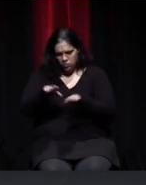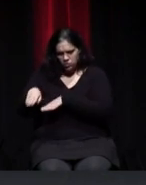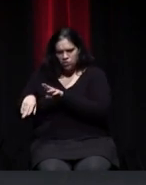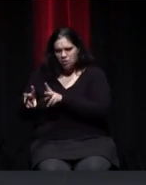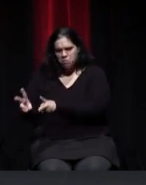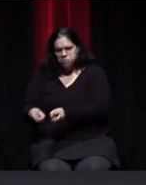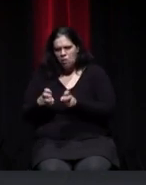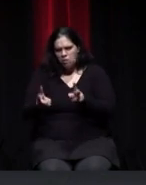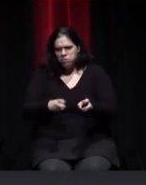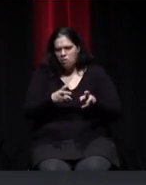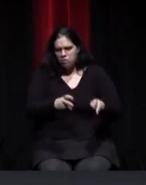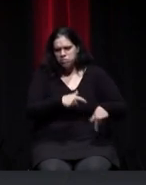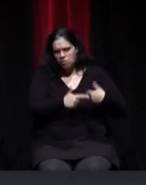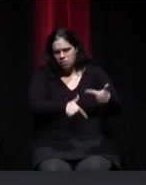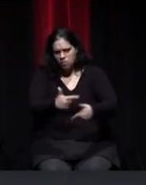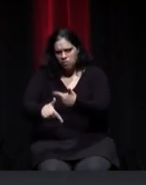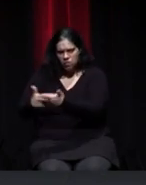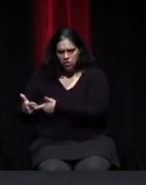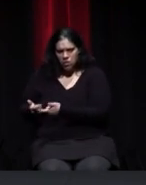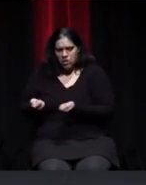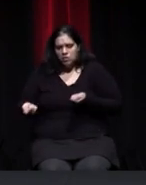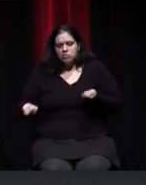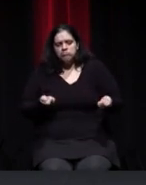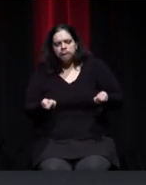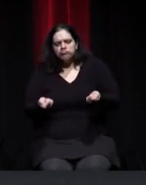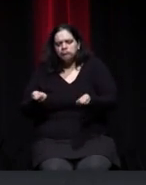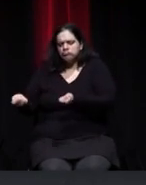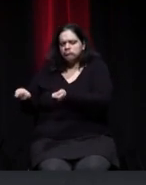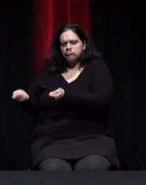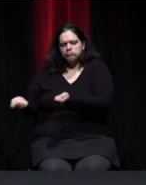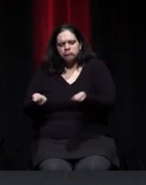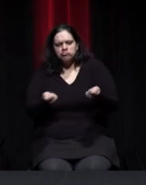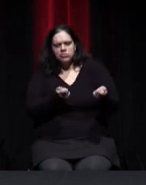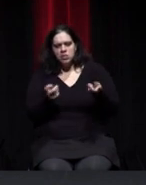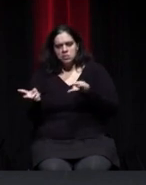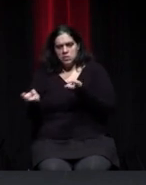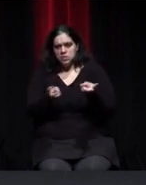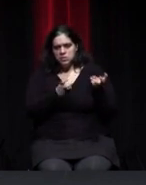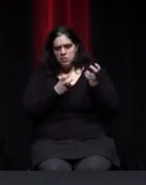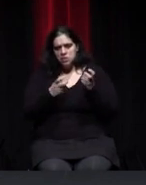This manipulation he perceives assigns market value